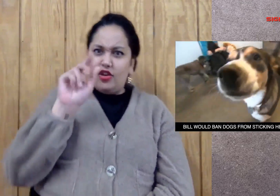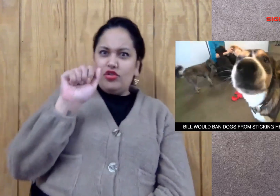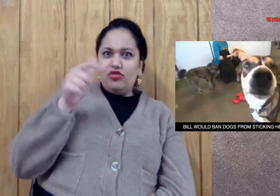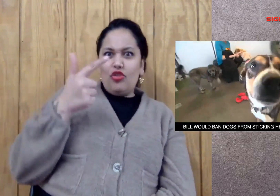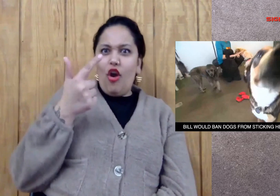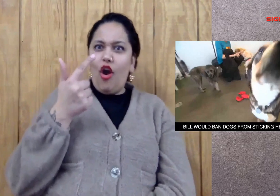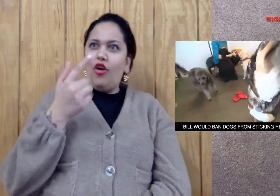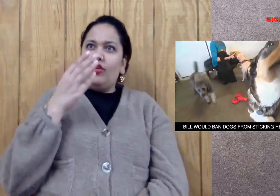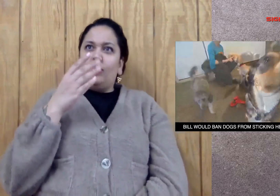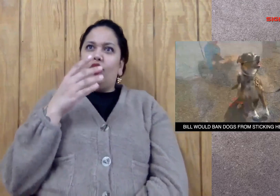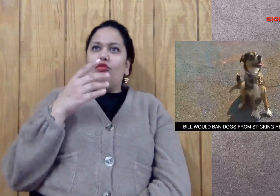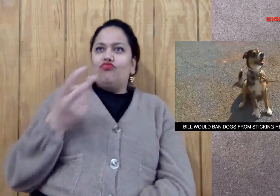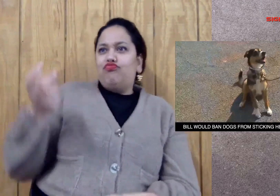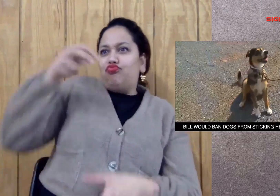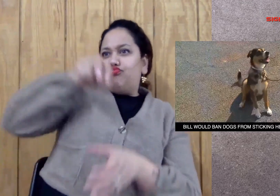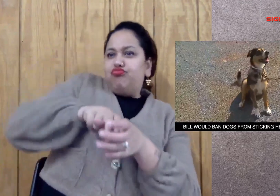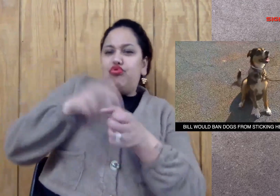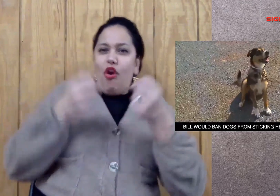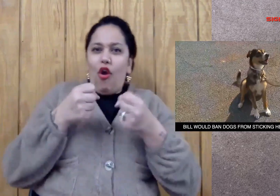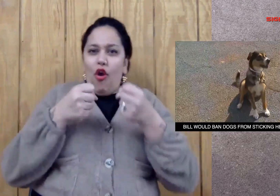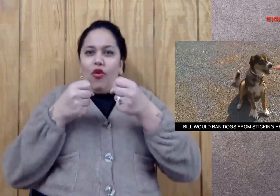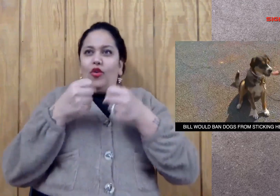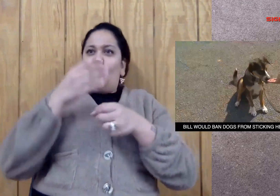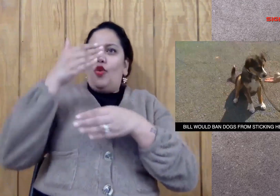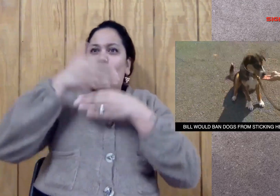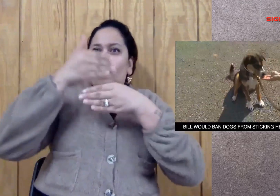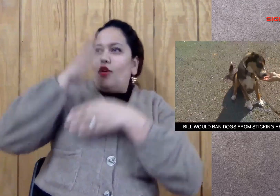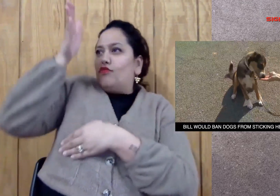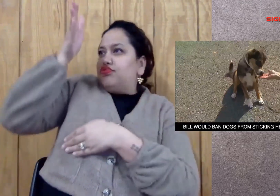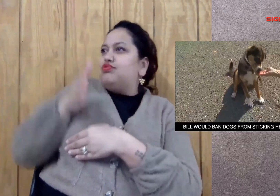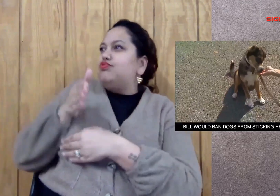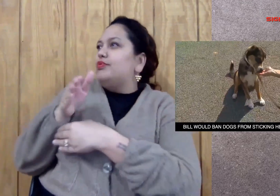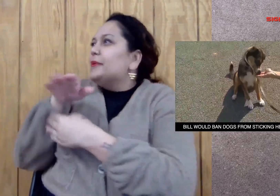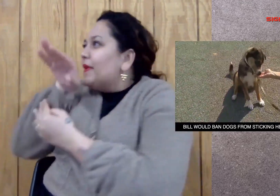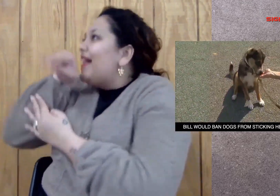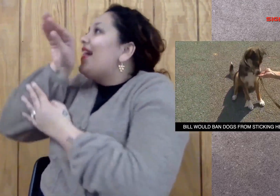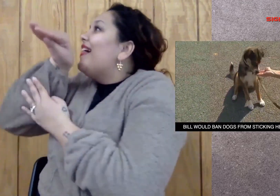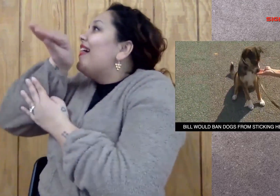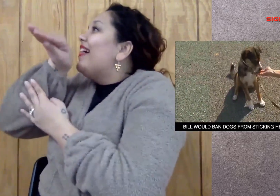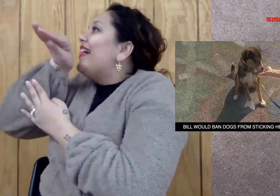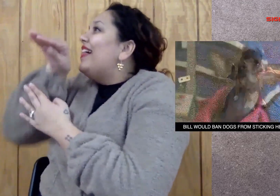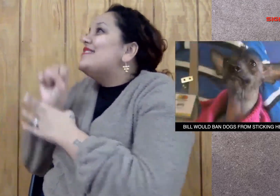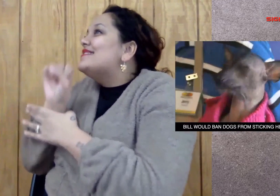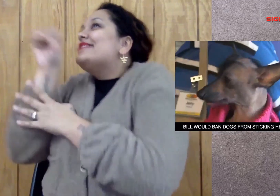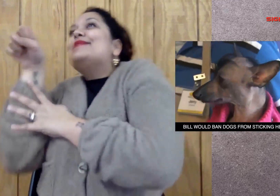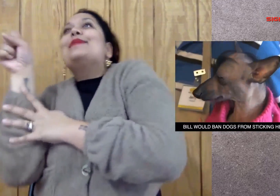Have you ever seen a dog riding in a car with its head sticking out of the window?